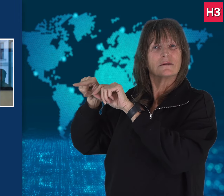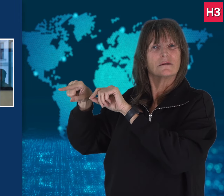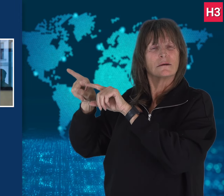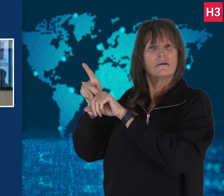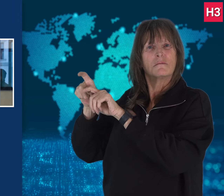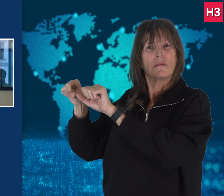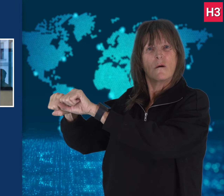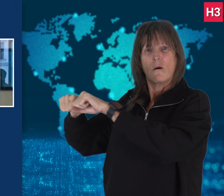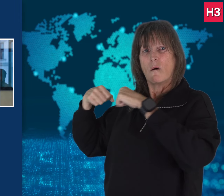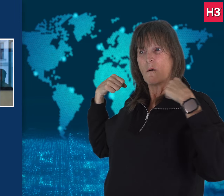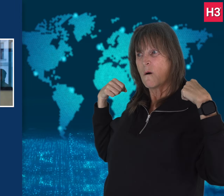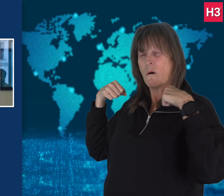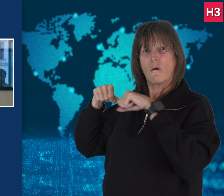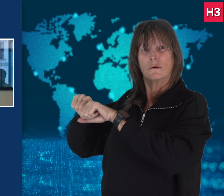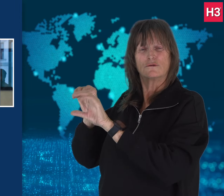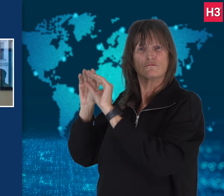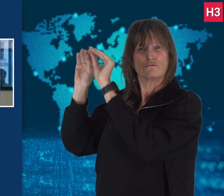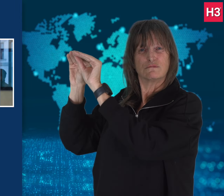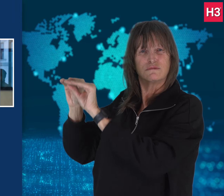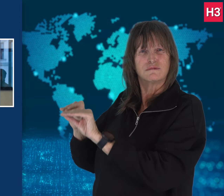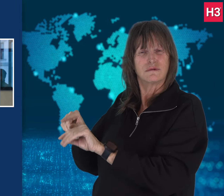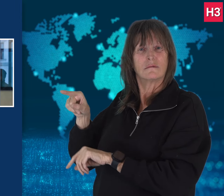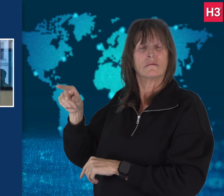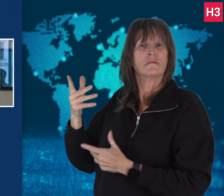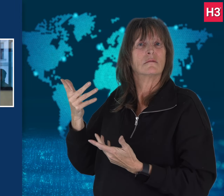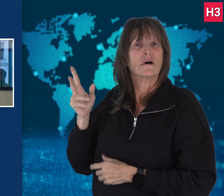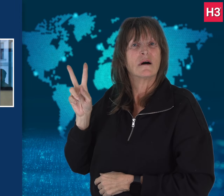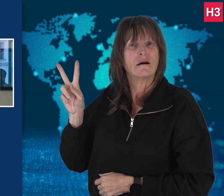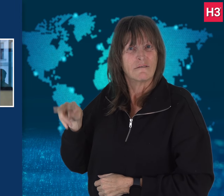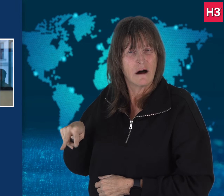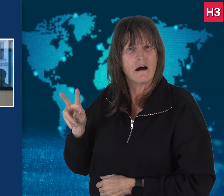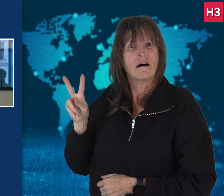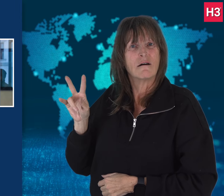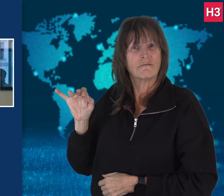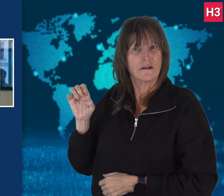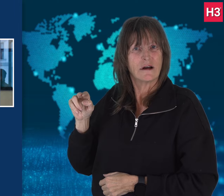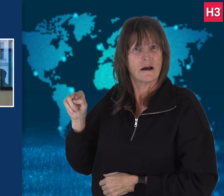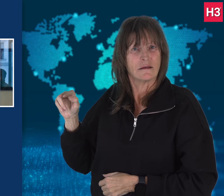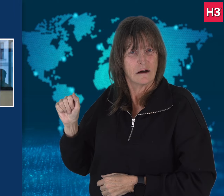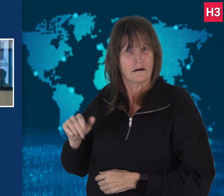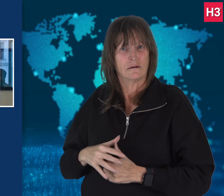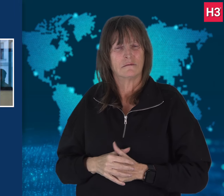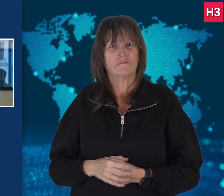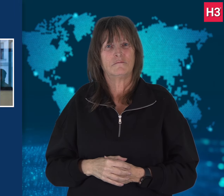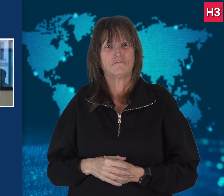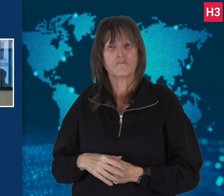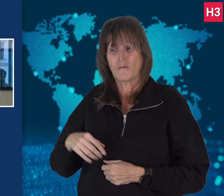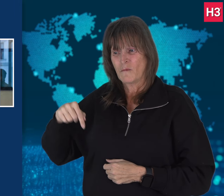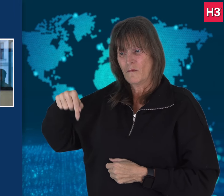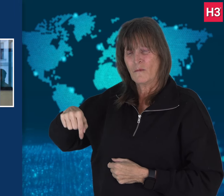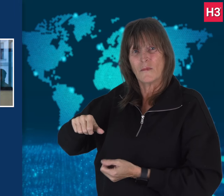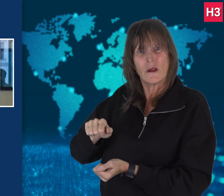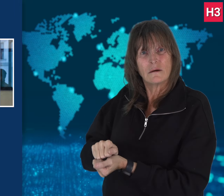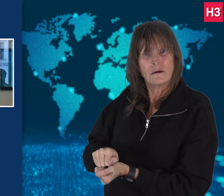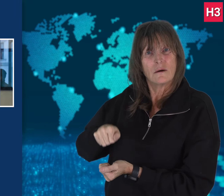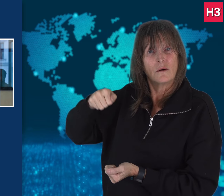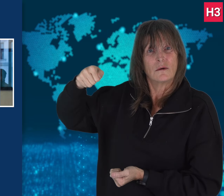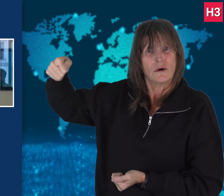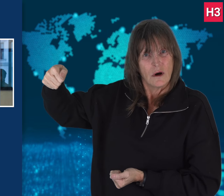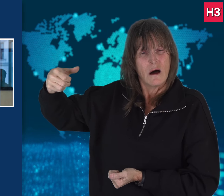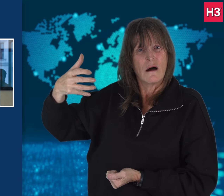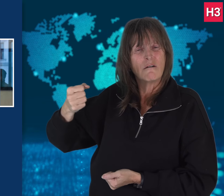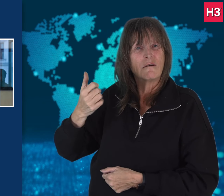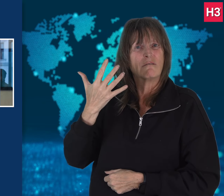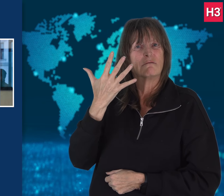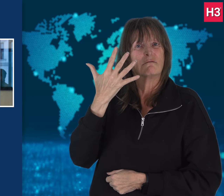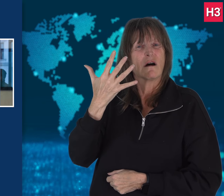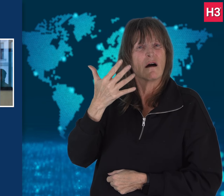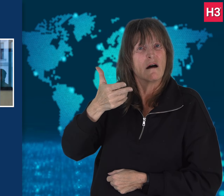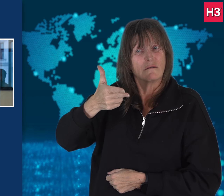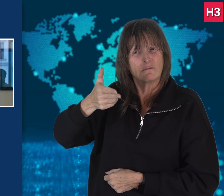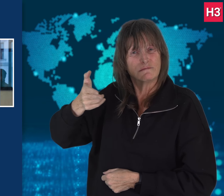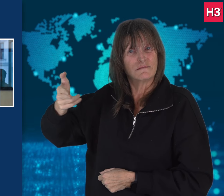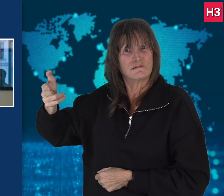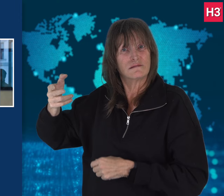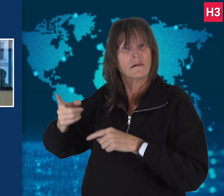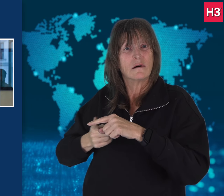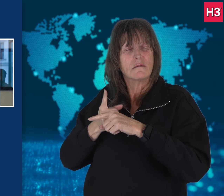in a rented storage room in Vienna. Inside the suitcase were